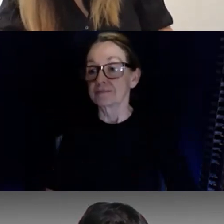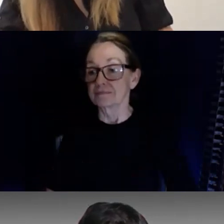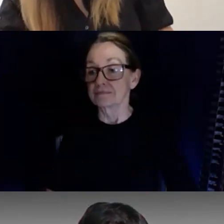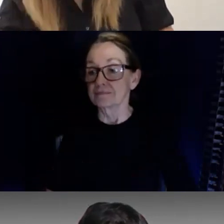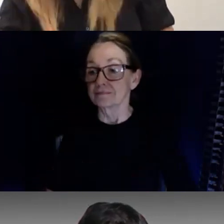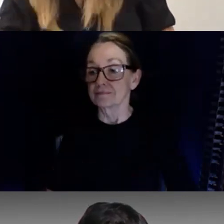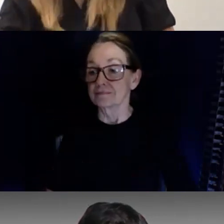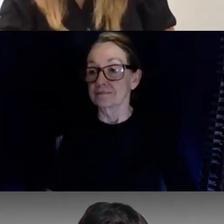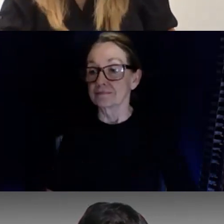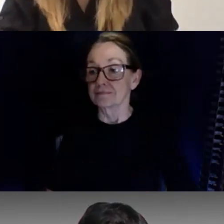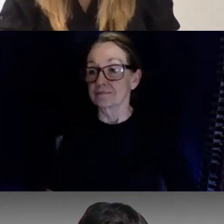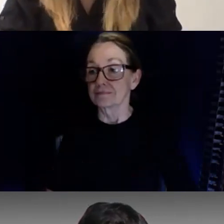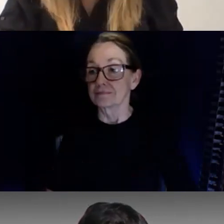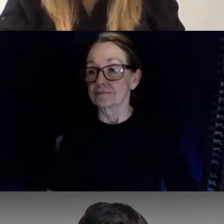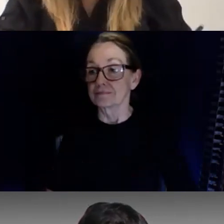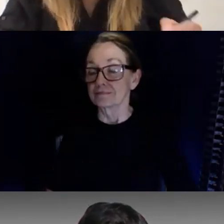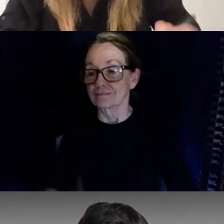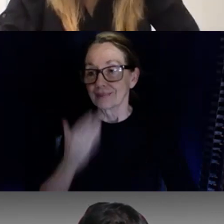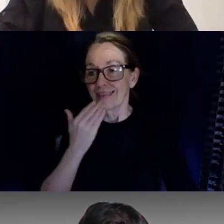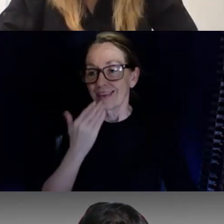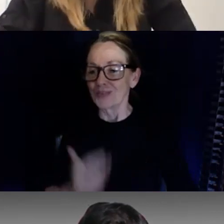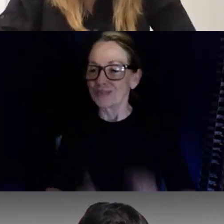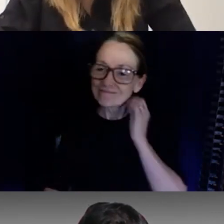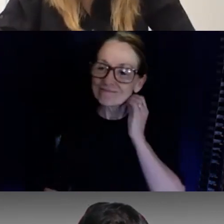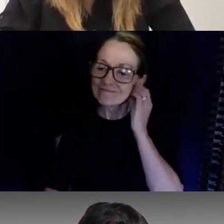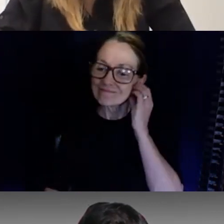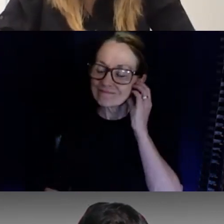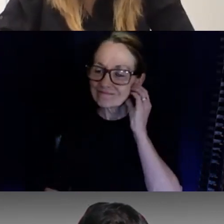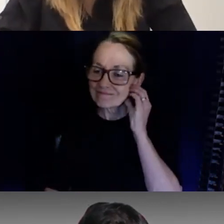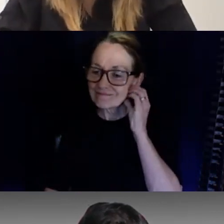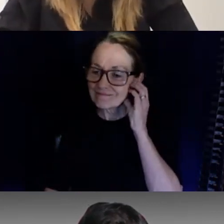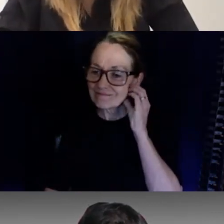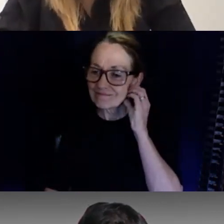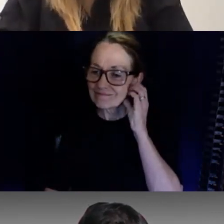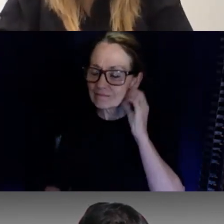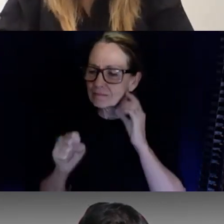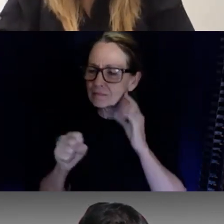AND I LIED. HOSPICE. HOSPICE ORGANIZATIONS. OKAY.